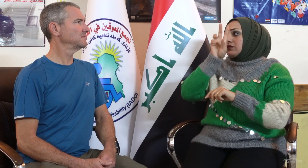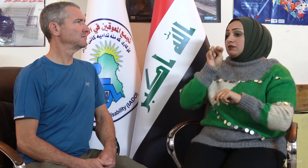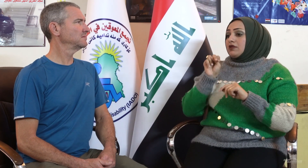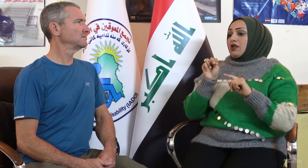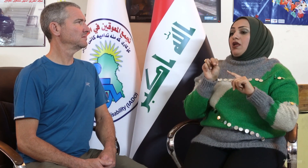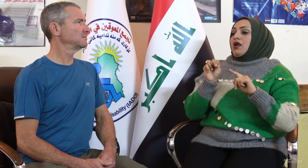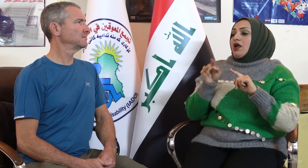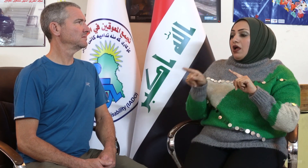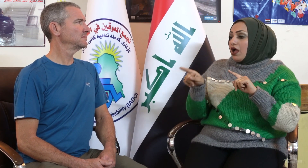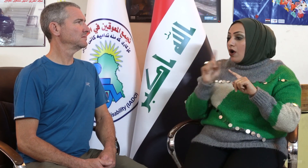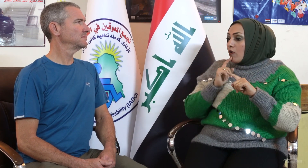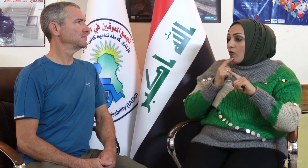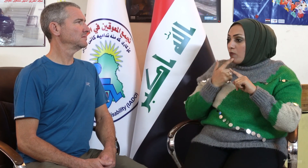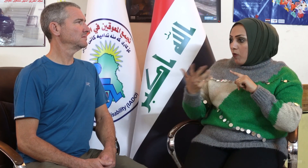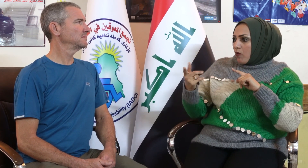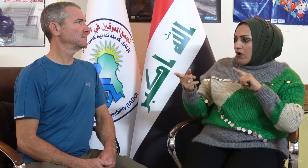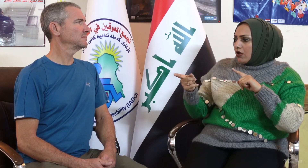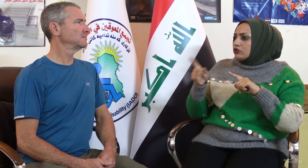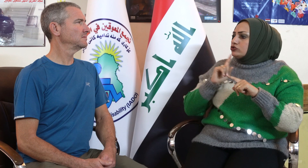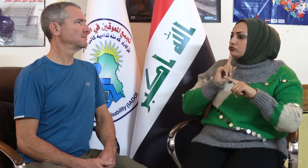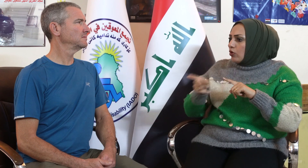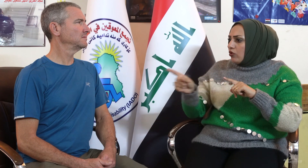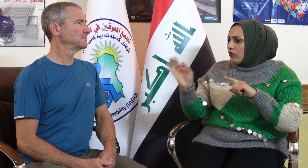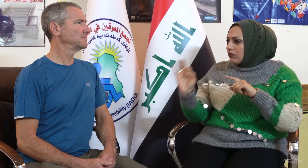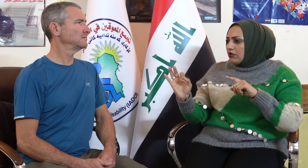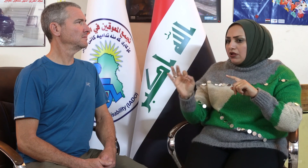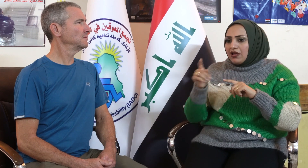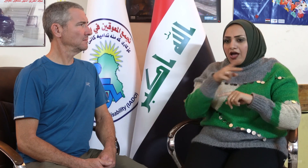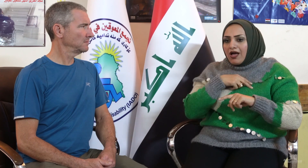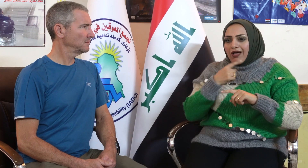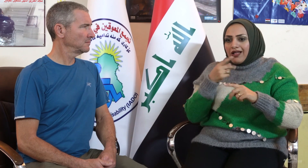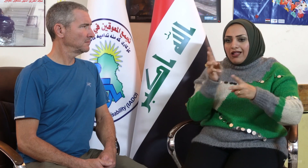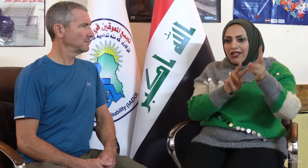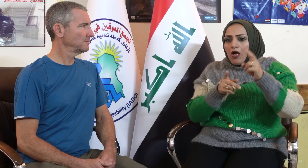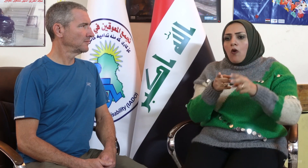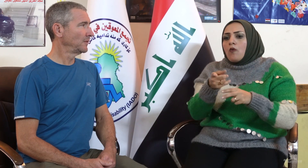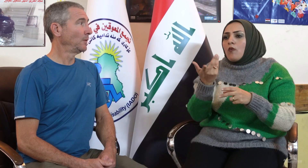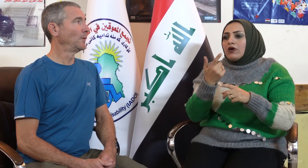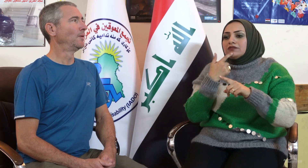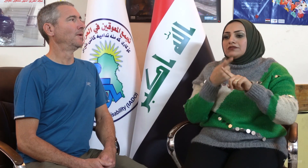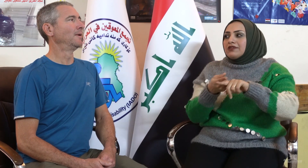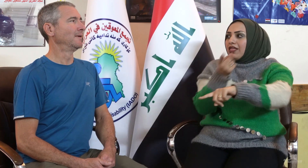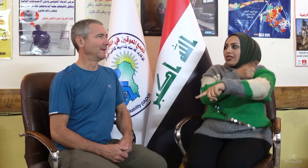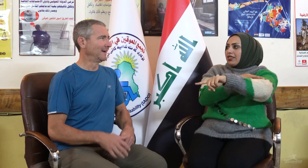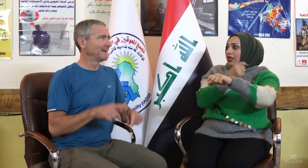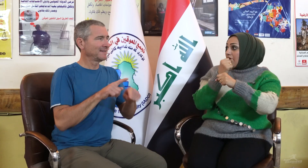The UN appeared quite impressed, as did government members, but the interpretation was off.